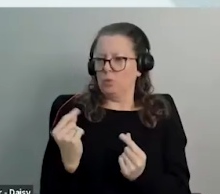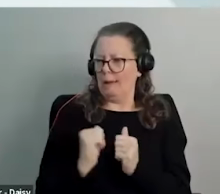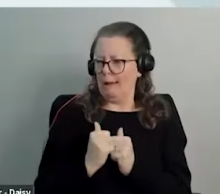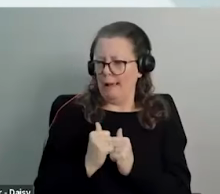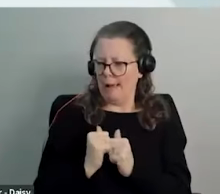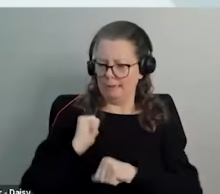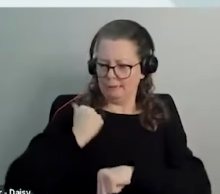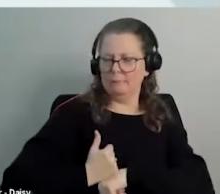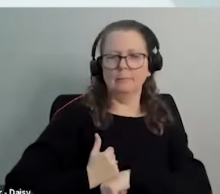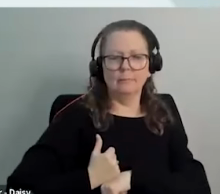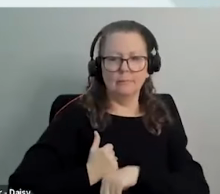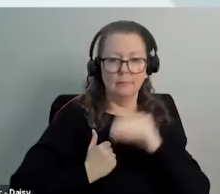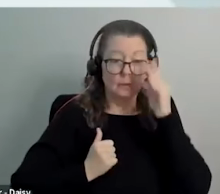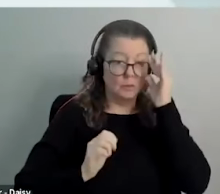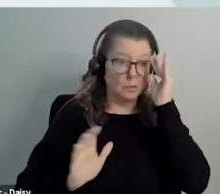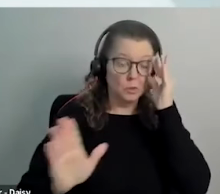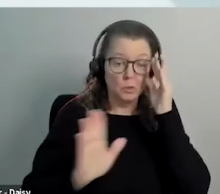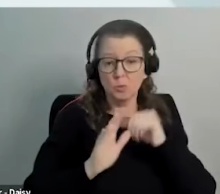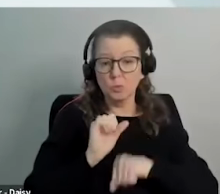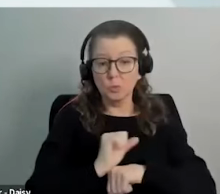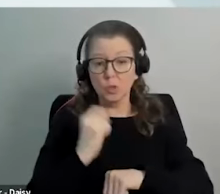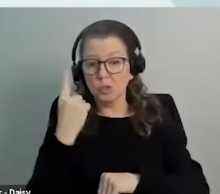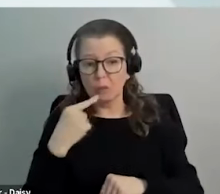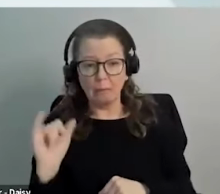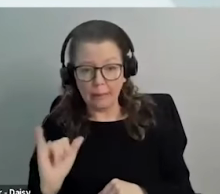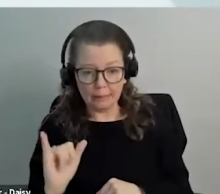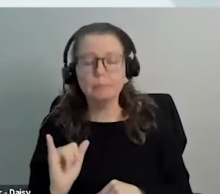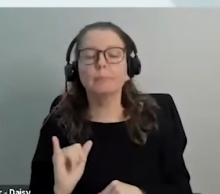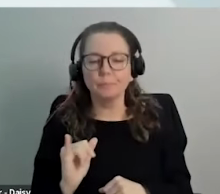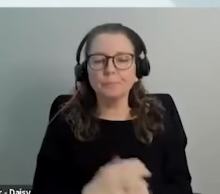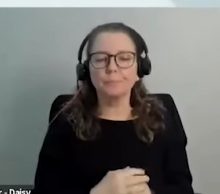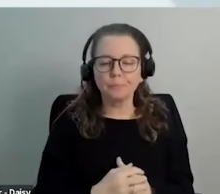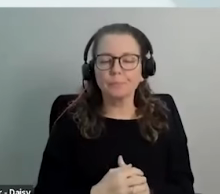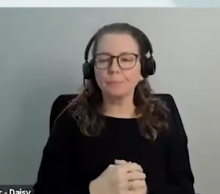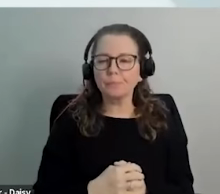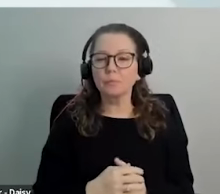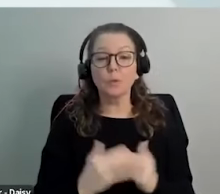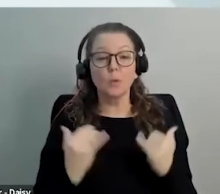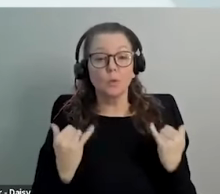What could it look like for you? So as we get into this, I also want to make sure